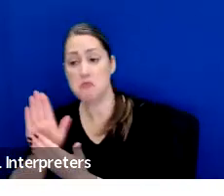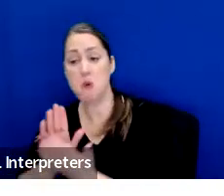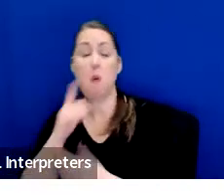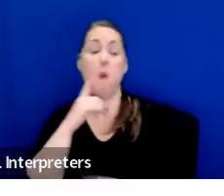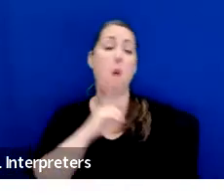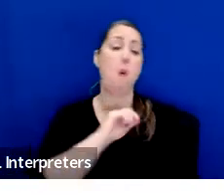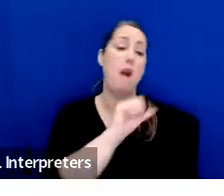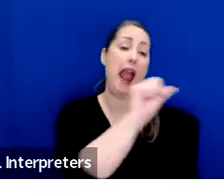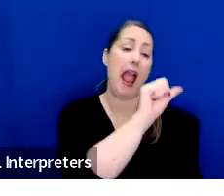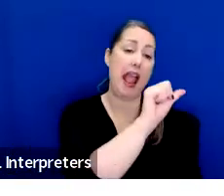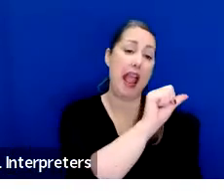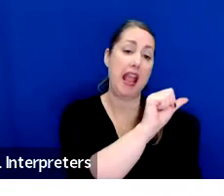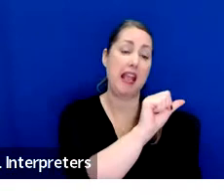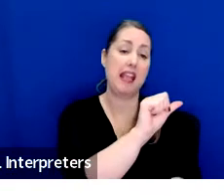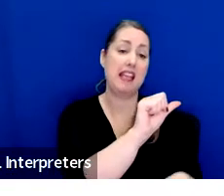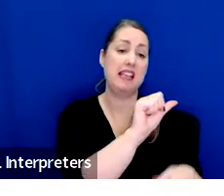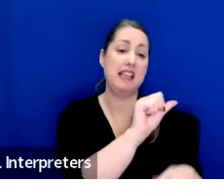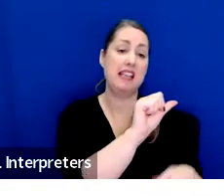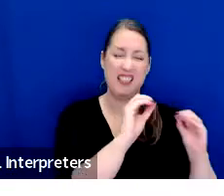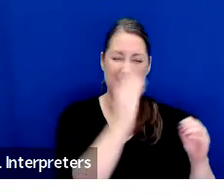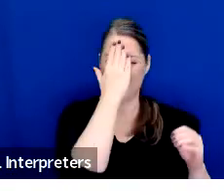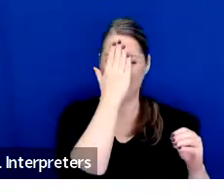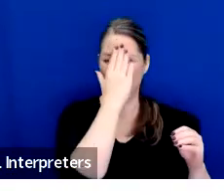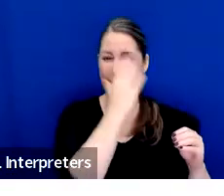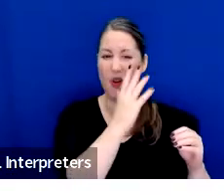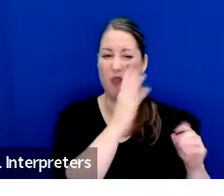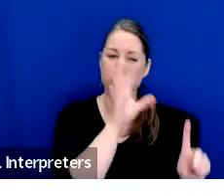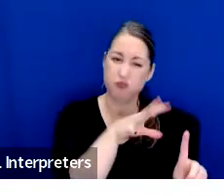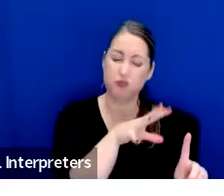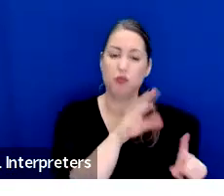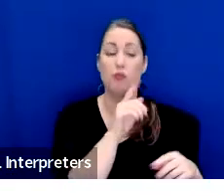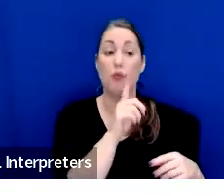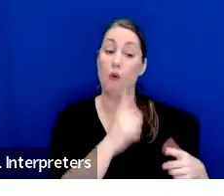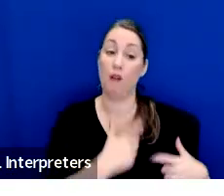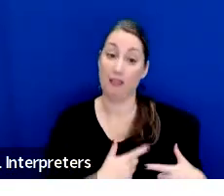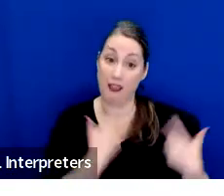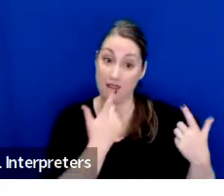online class. Students definitely can tell when it's a topic that I'm specifically excited about.